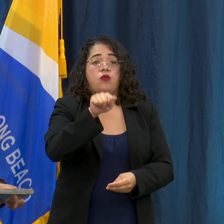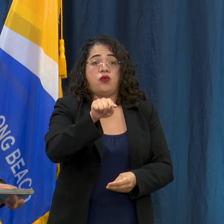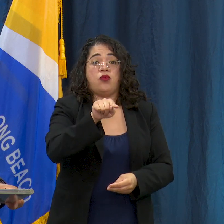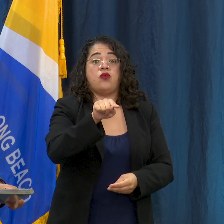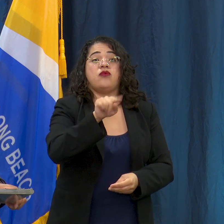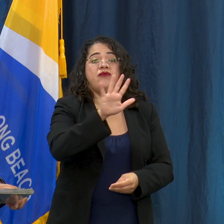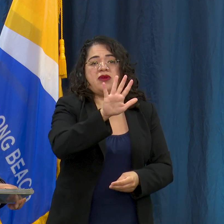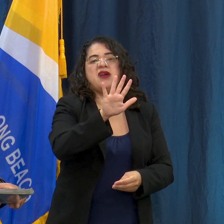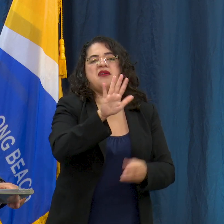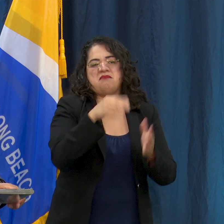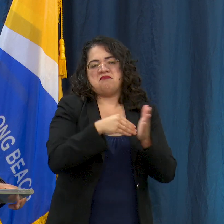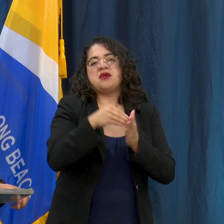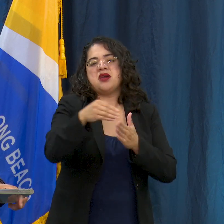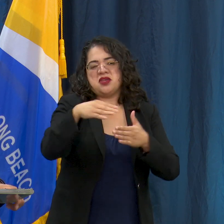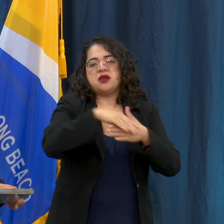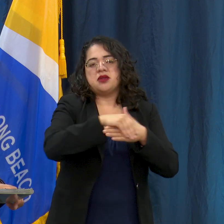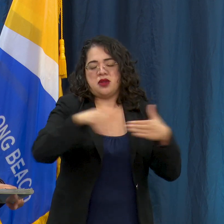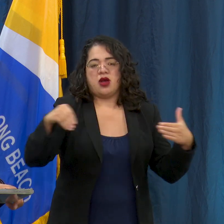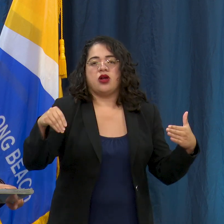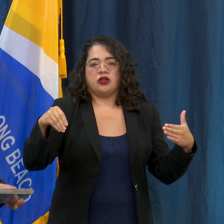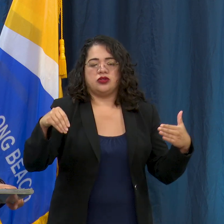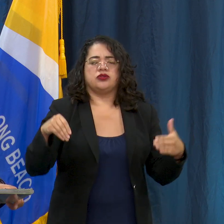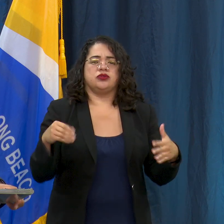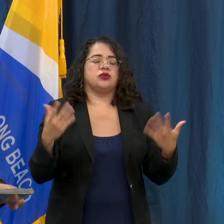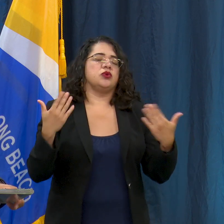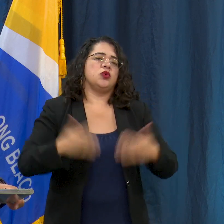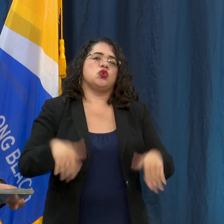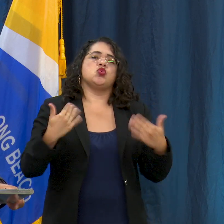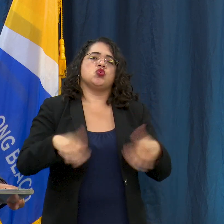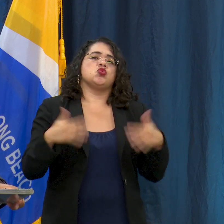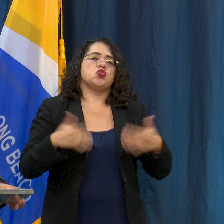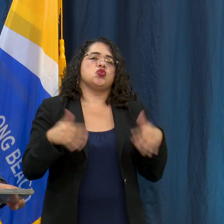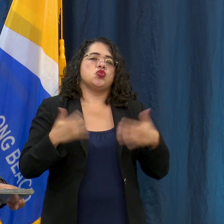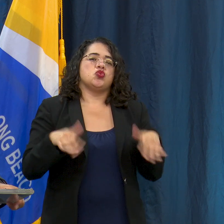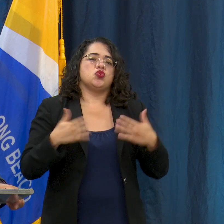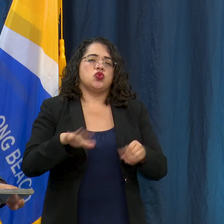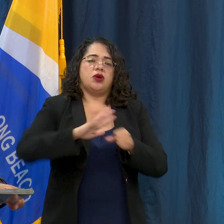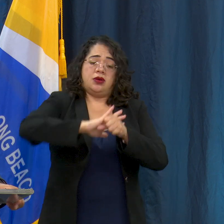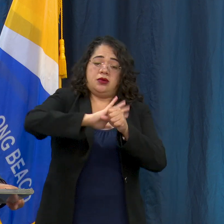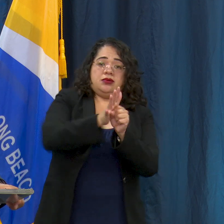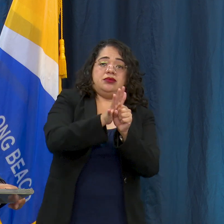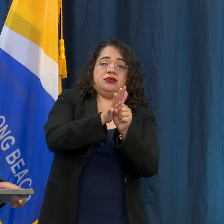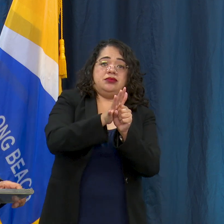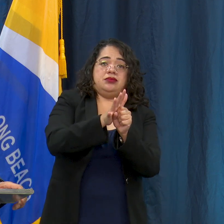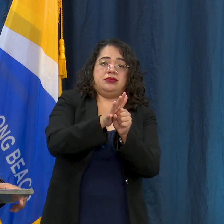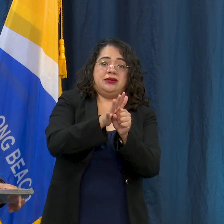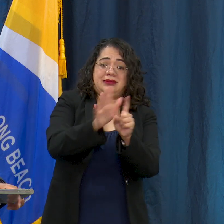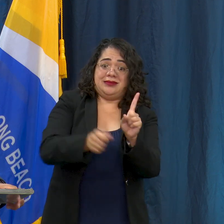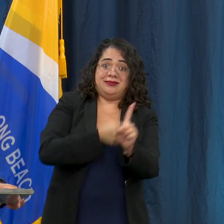help address this COVID crisis. That will be a significant